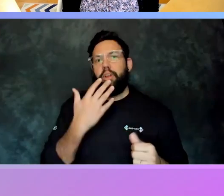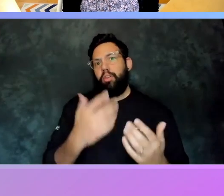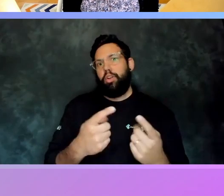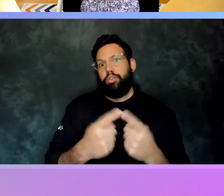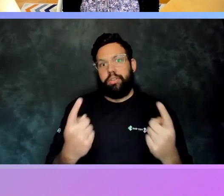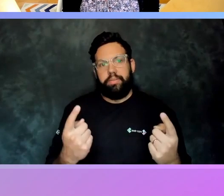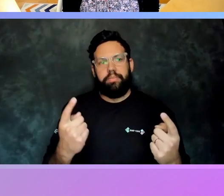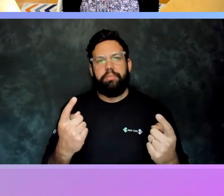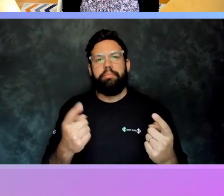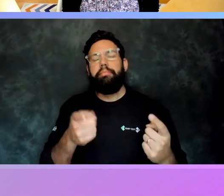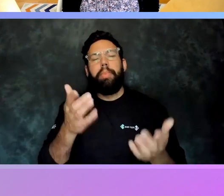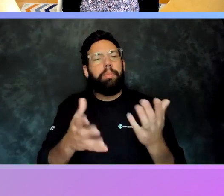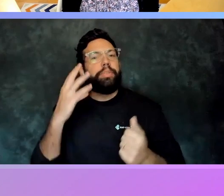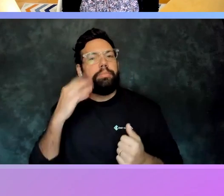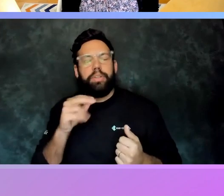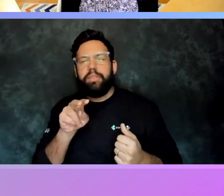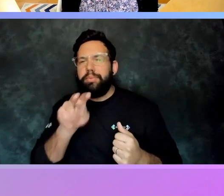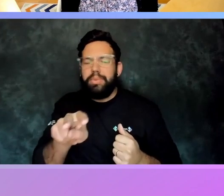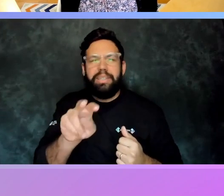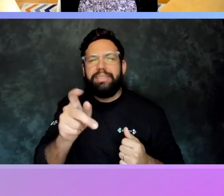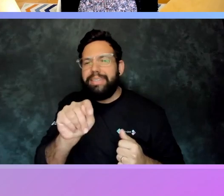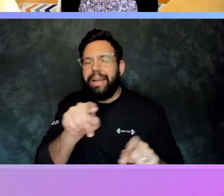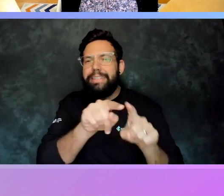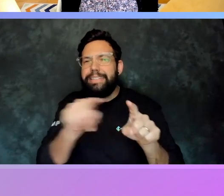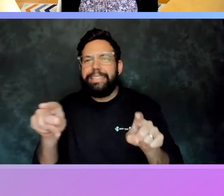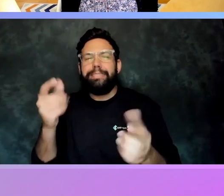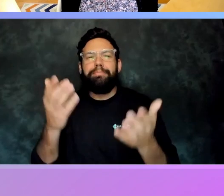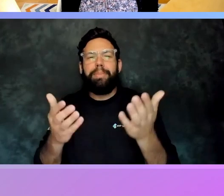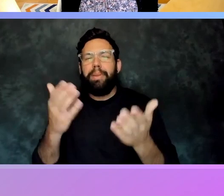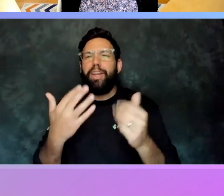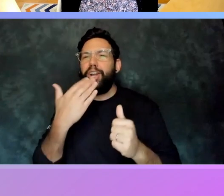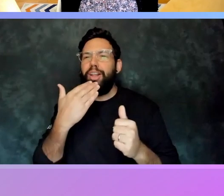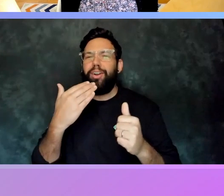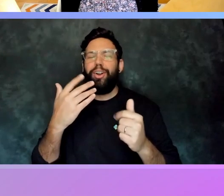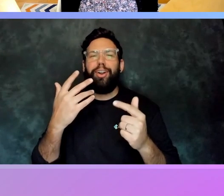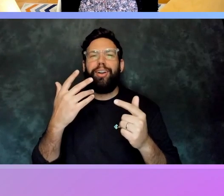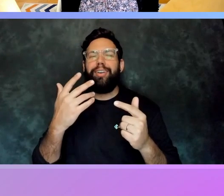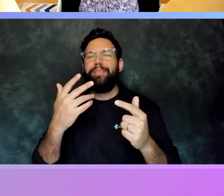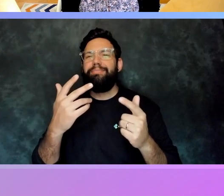design phase? Enter the accessibility design annotation. Designed annotations in general are